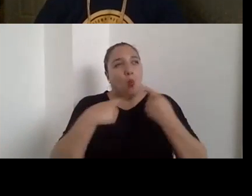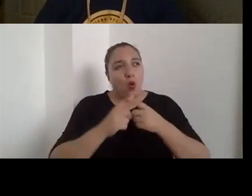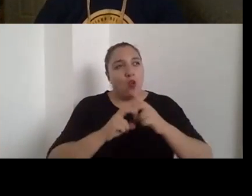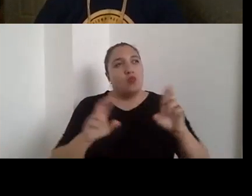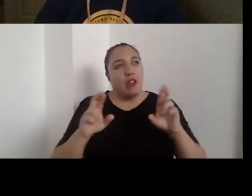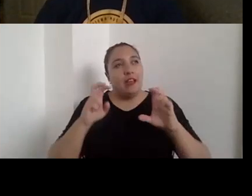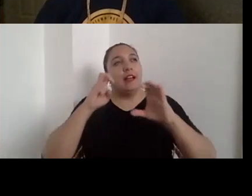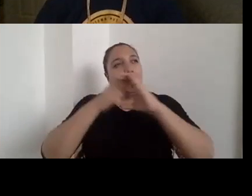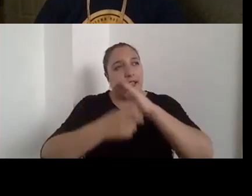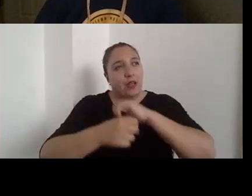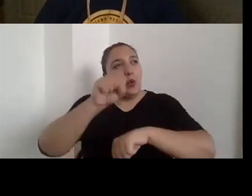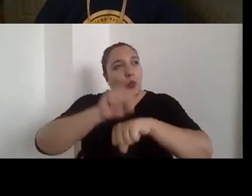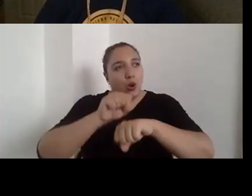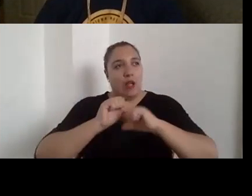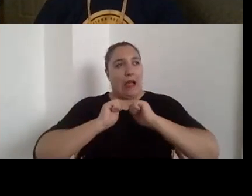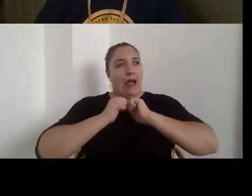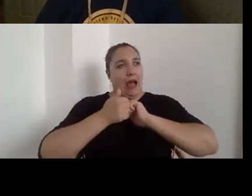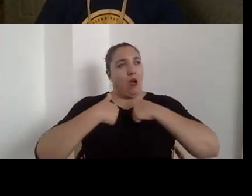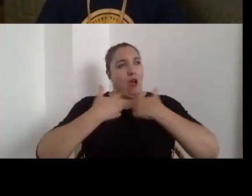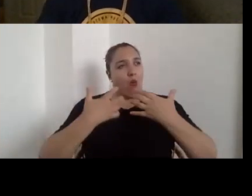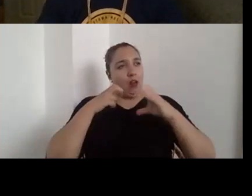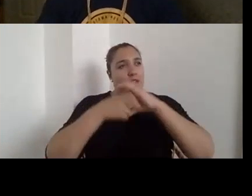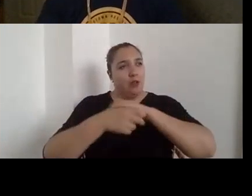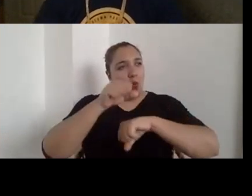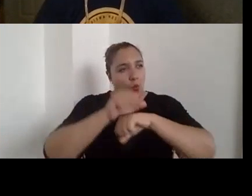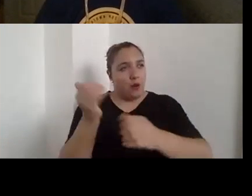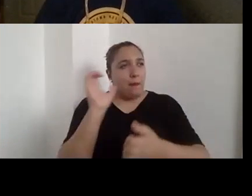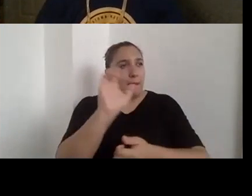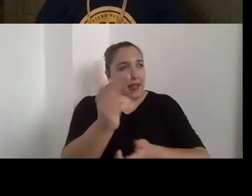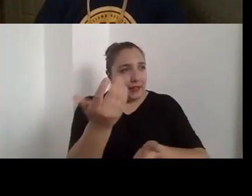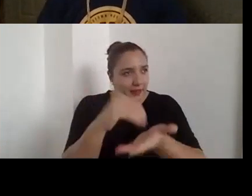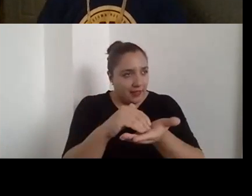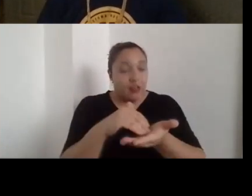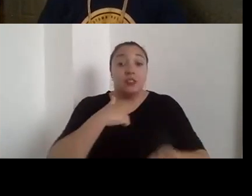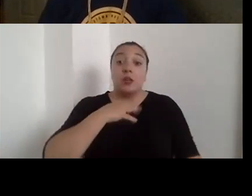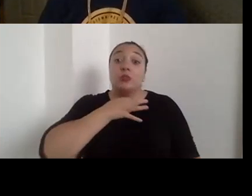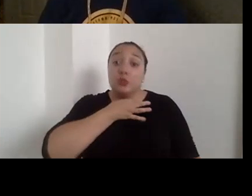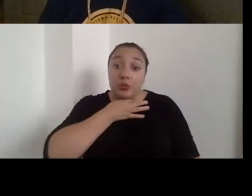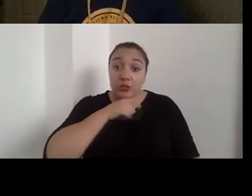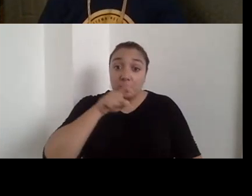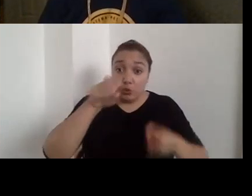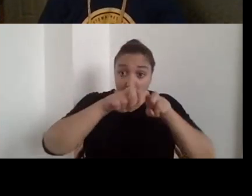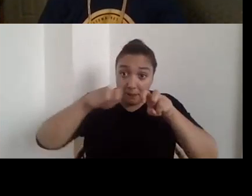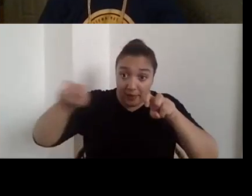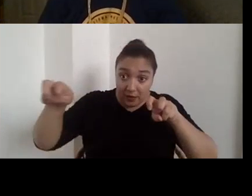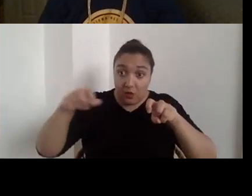So I'm curious to the panel if you're making how are you making, what are you making, and why are you making.